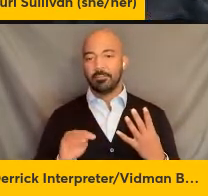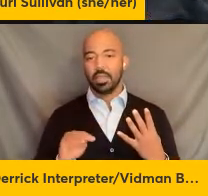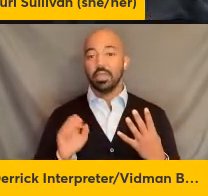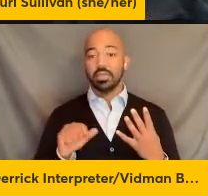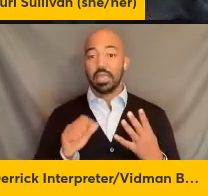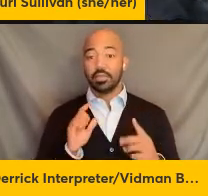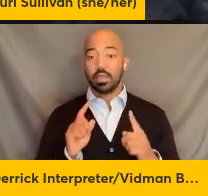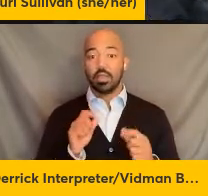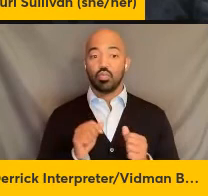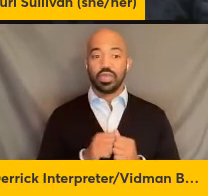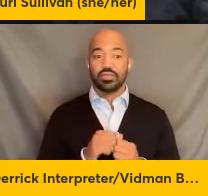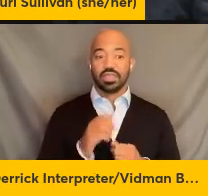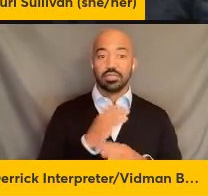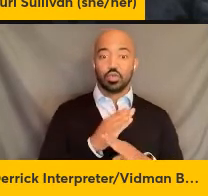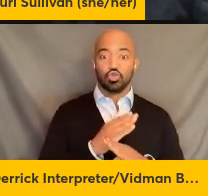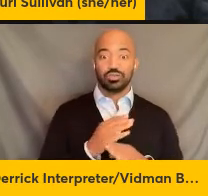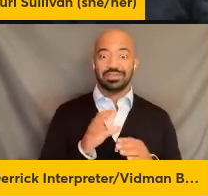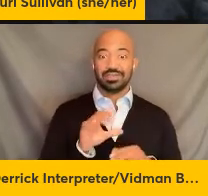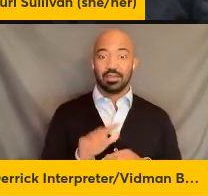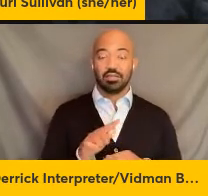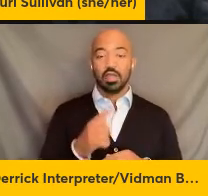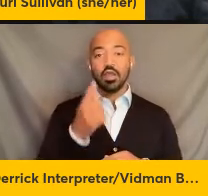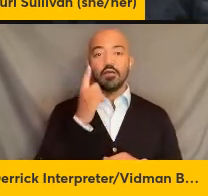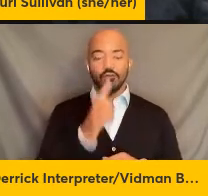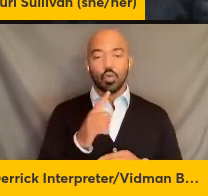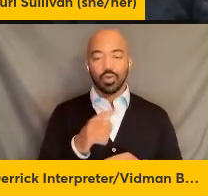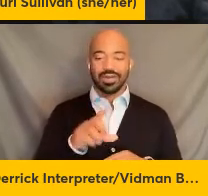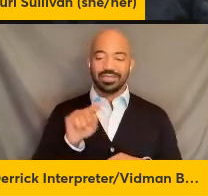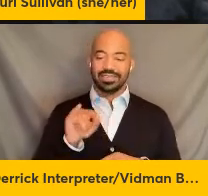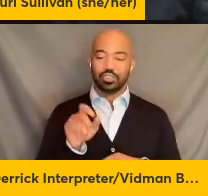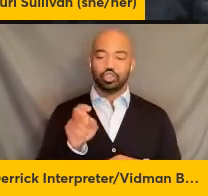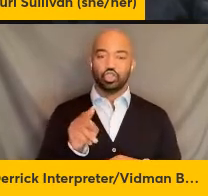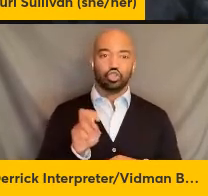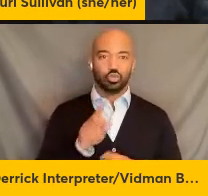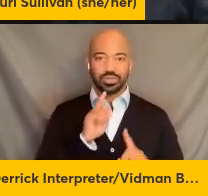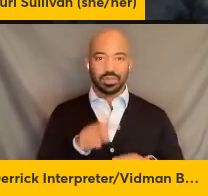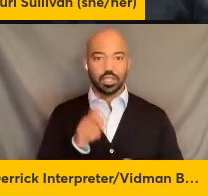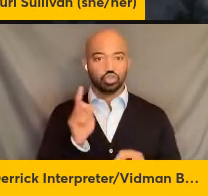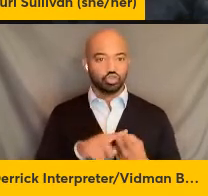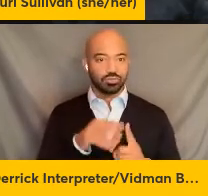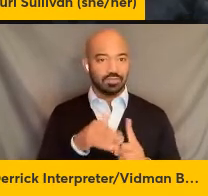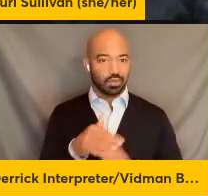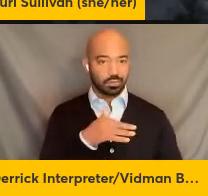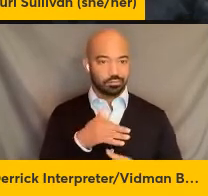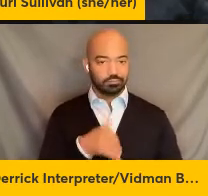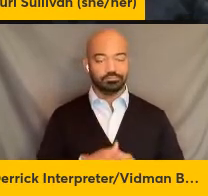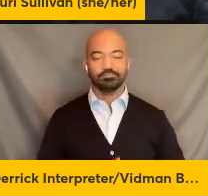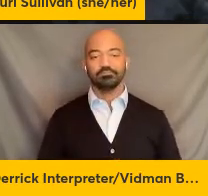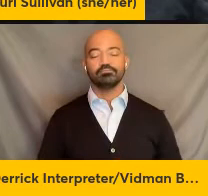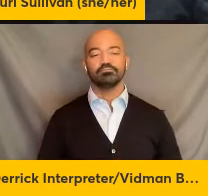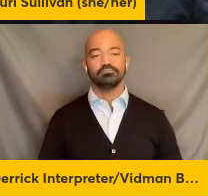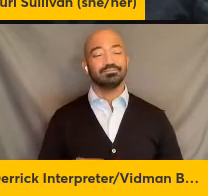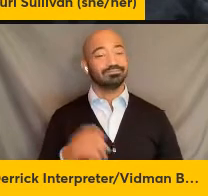cells to regulate a tissue level response to the environment. And this was interesting to us because during the course of my